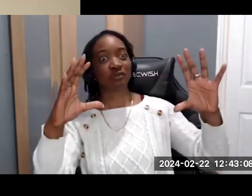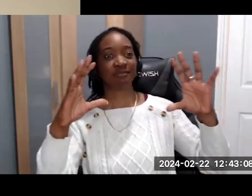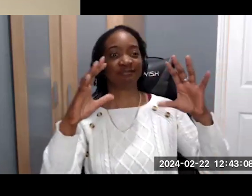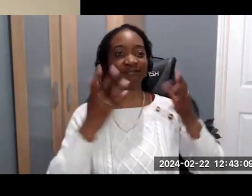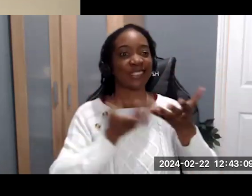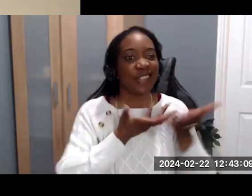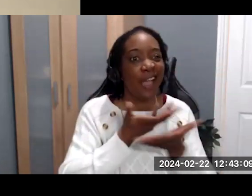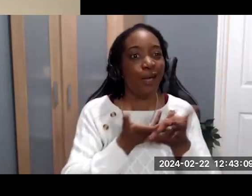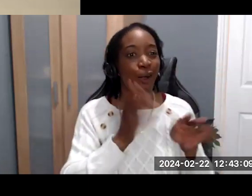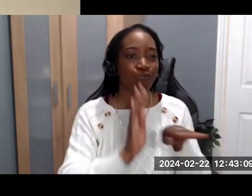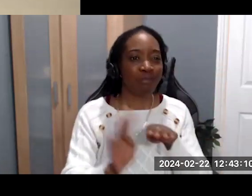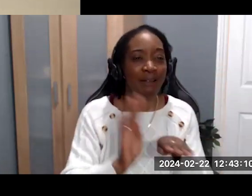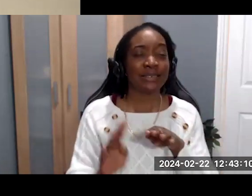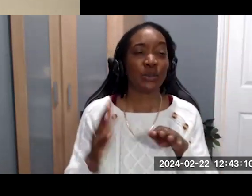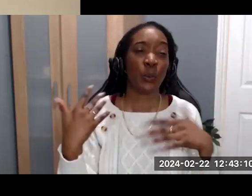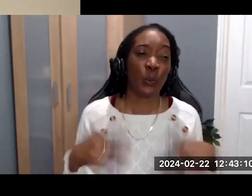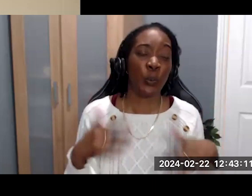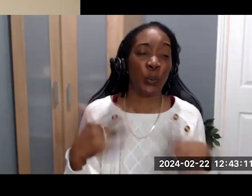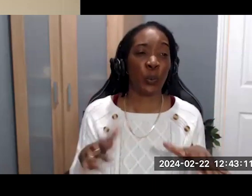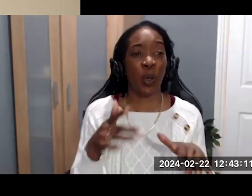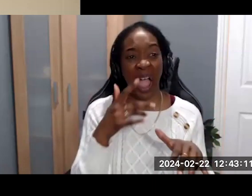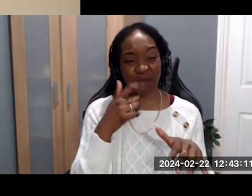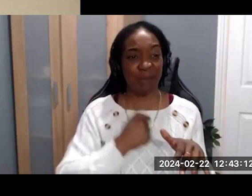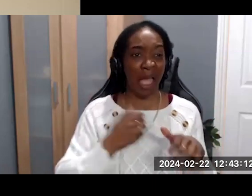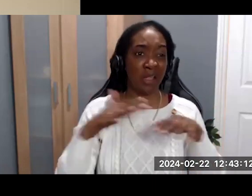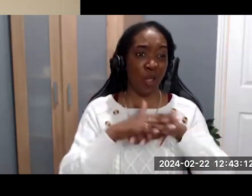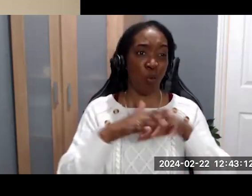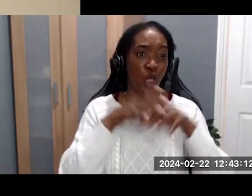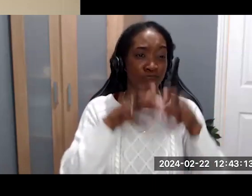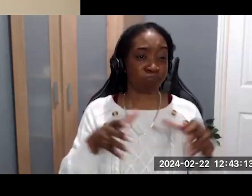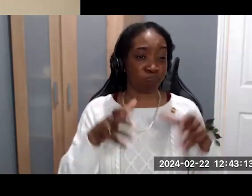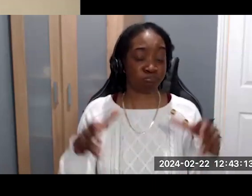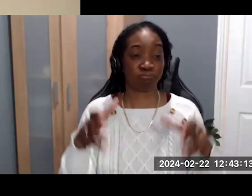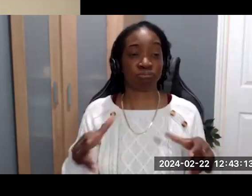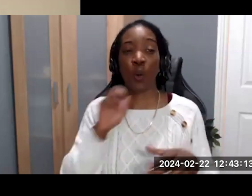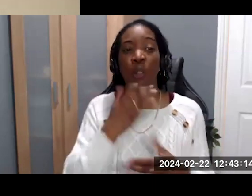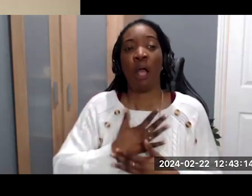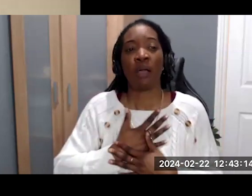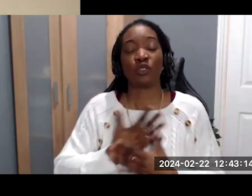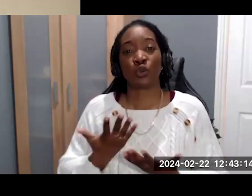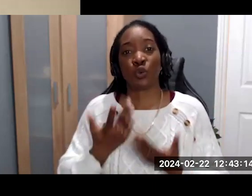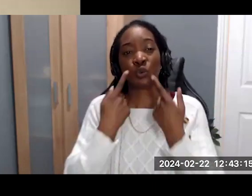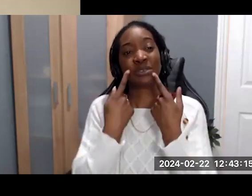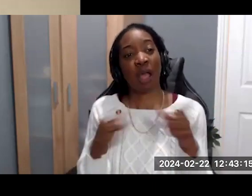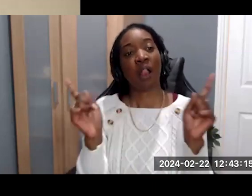as I said it has been an opportunity to expand my network I would like uh to tell those who